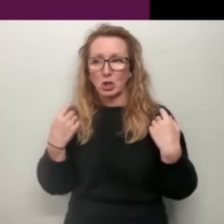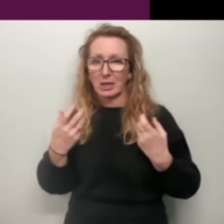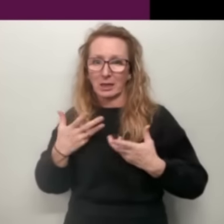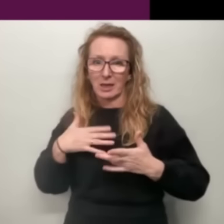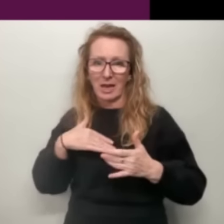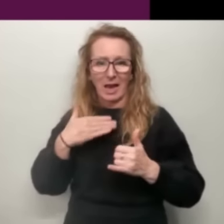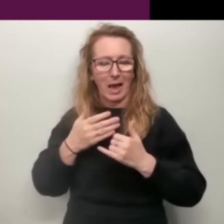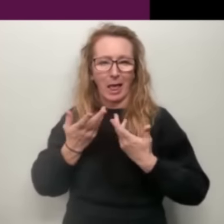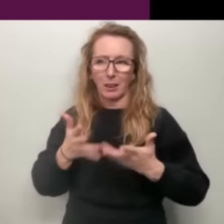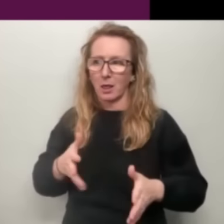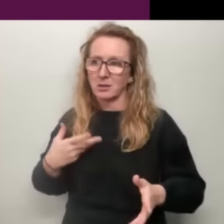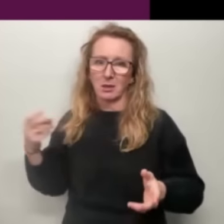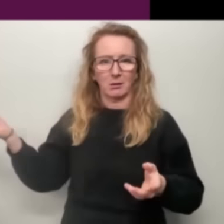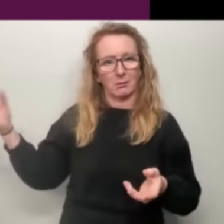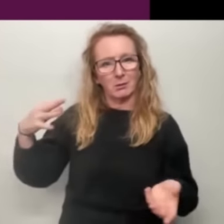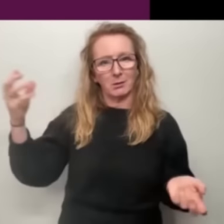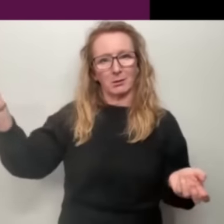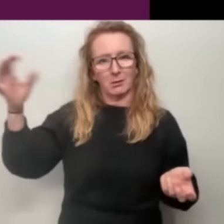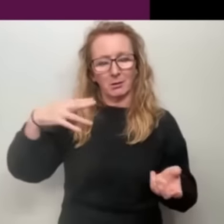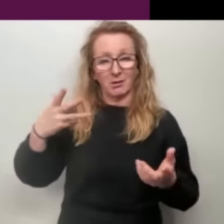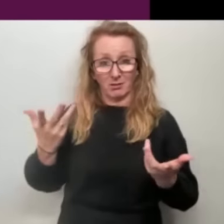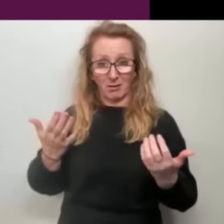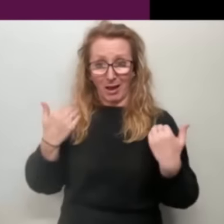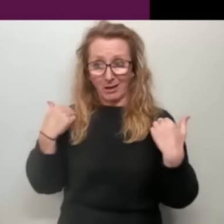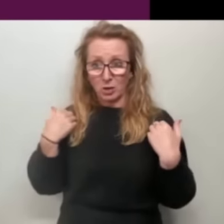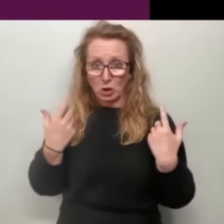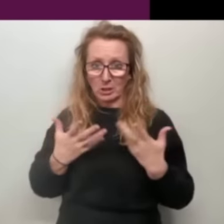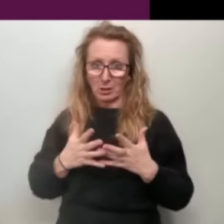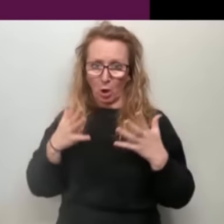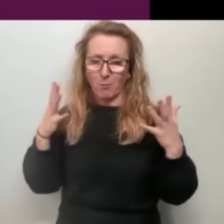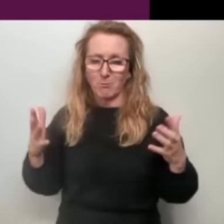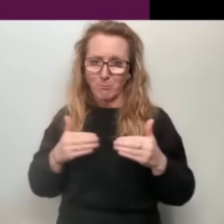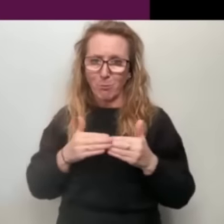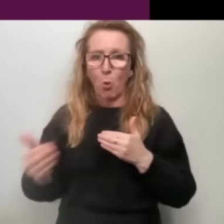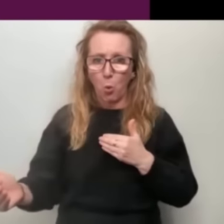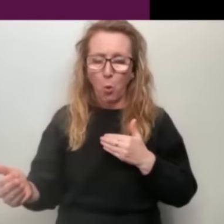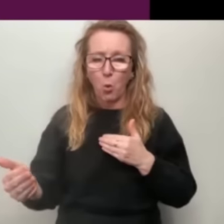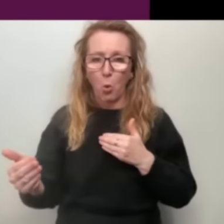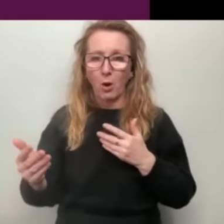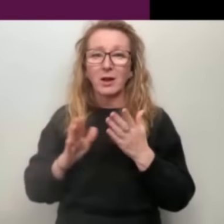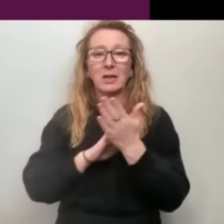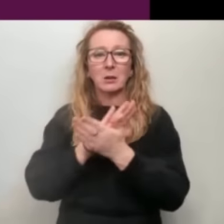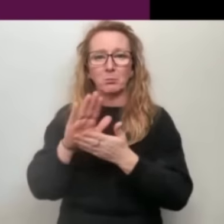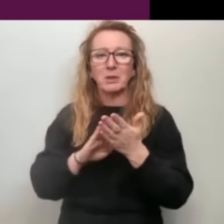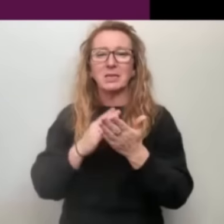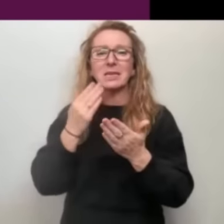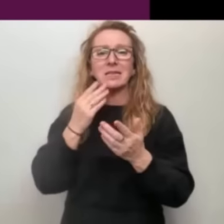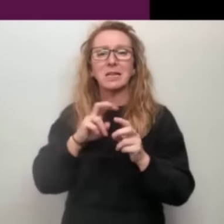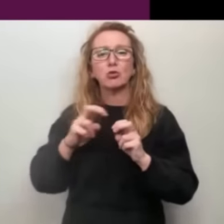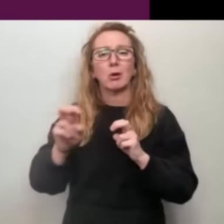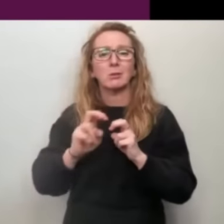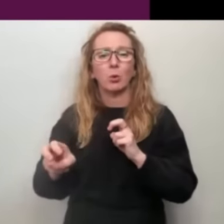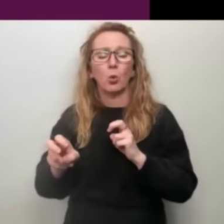It had a far higher calorific content for its mass than charcoal, which meant that it was more easily transportable should that be required,